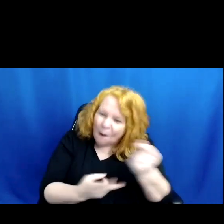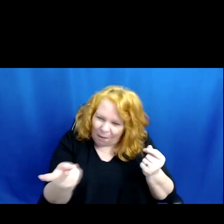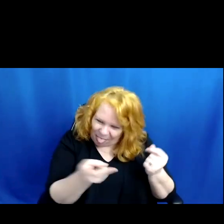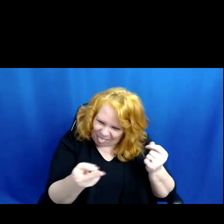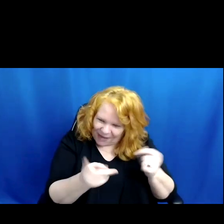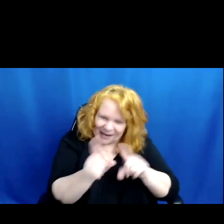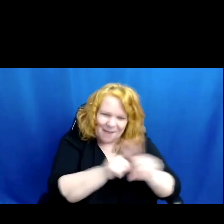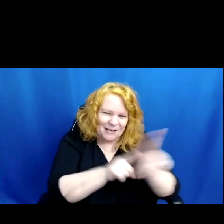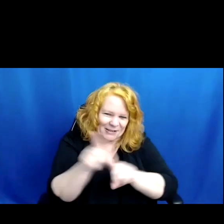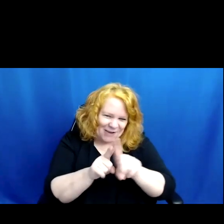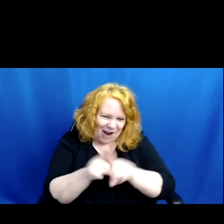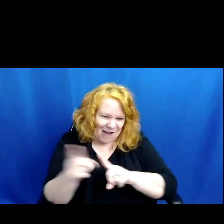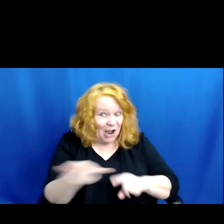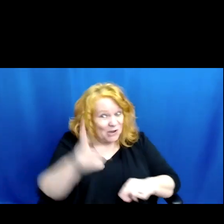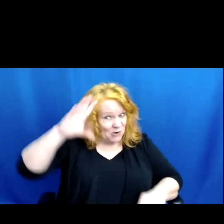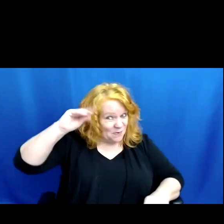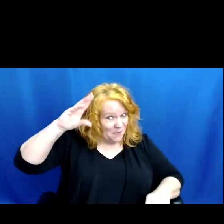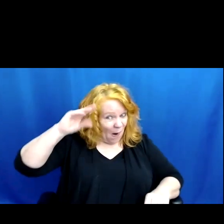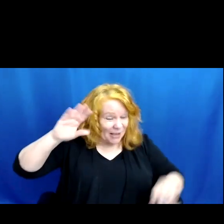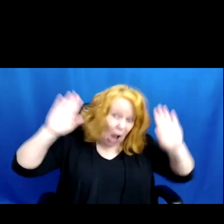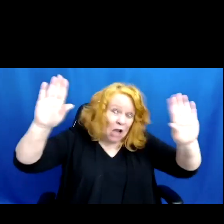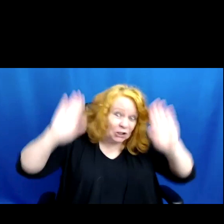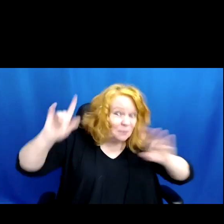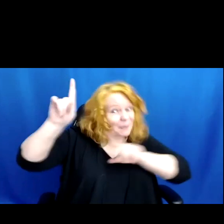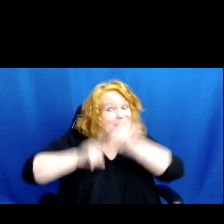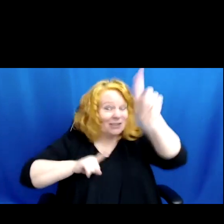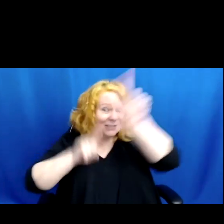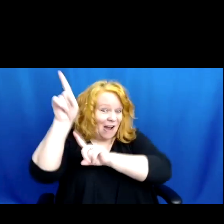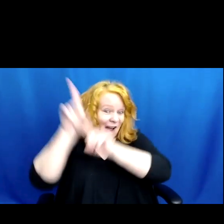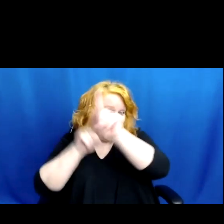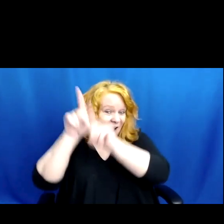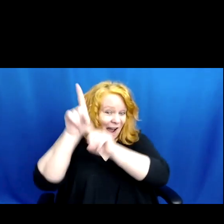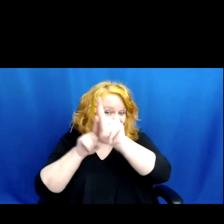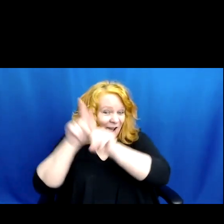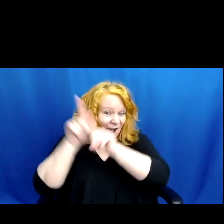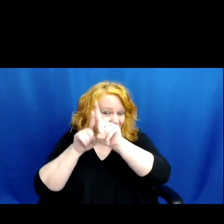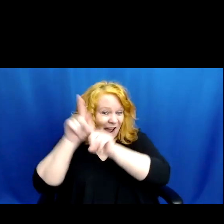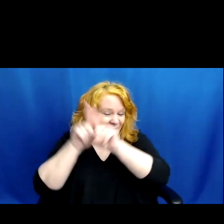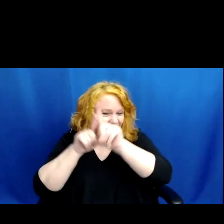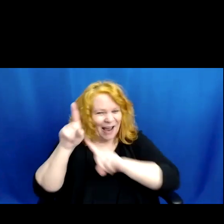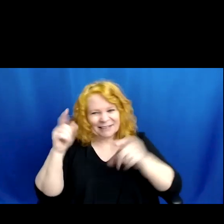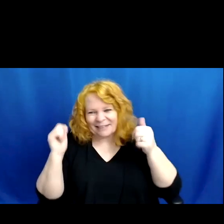You boys are super stars. Fantastic. Gwen?